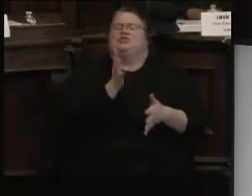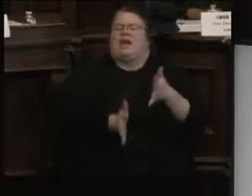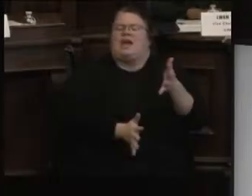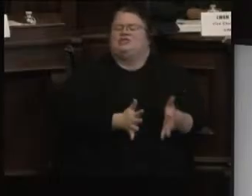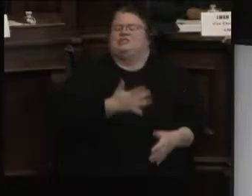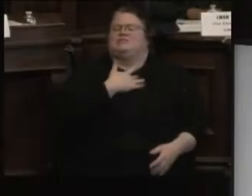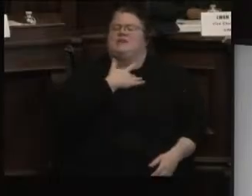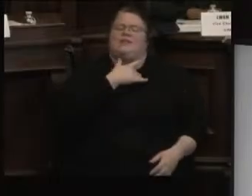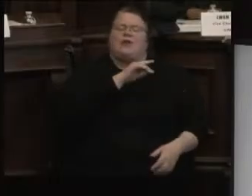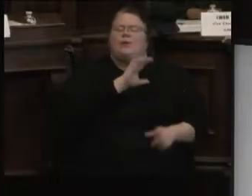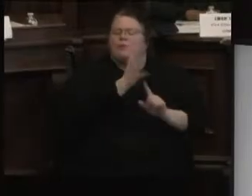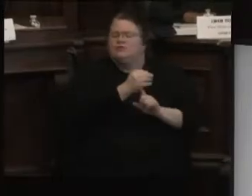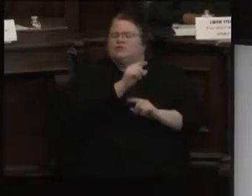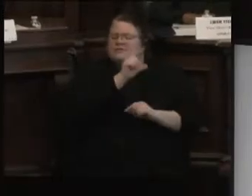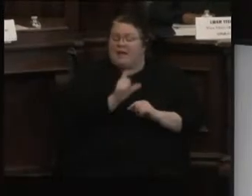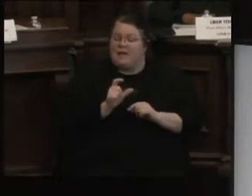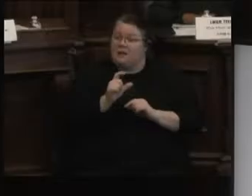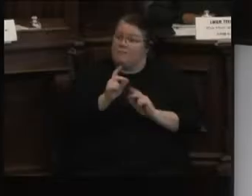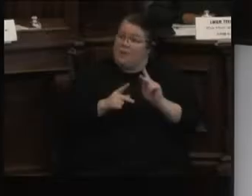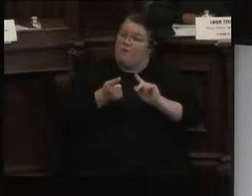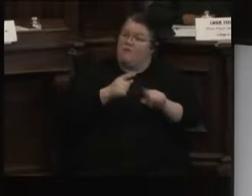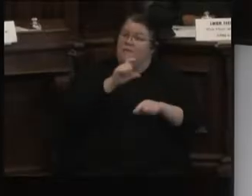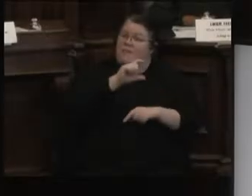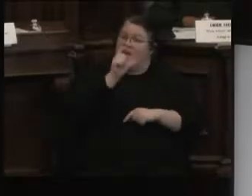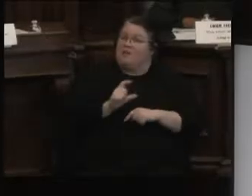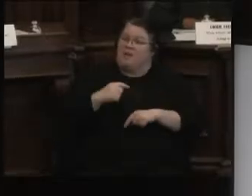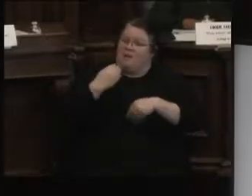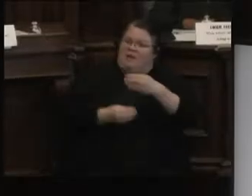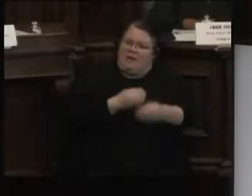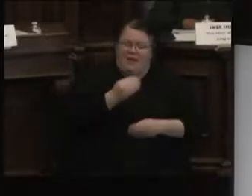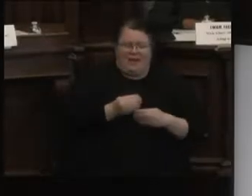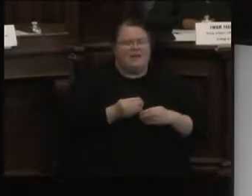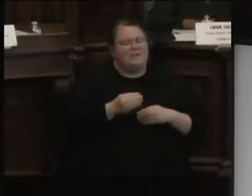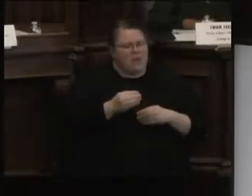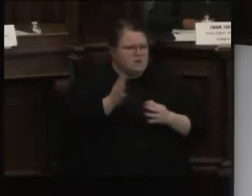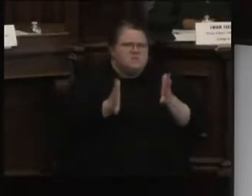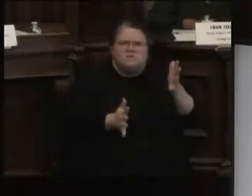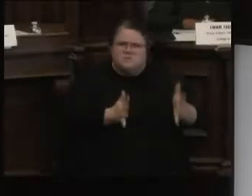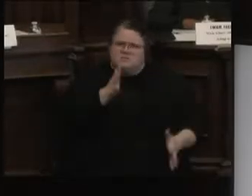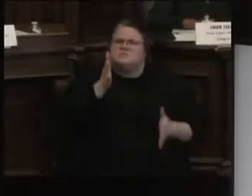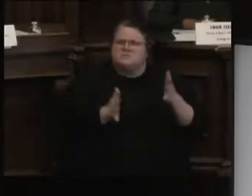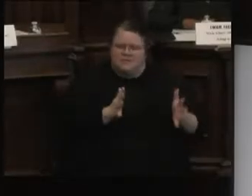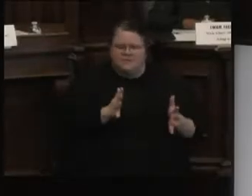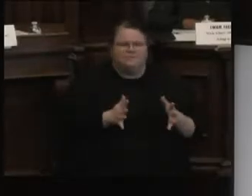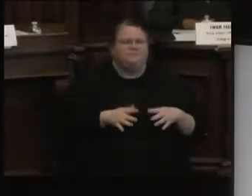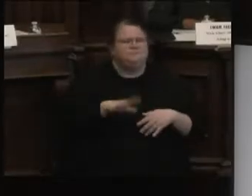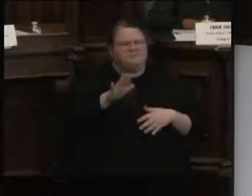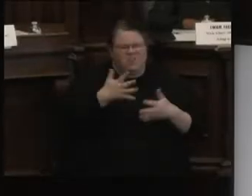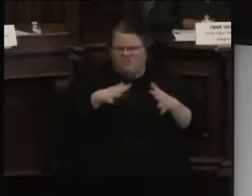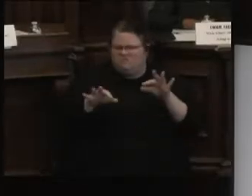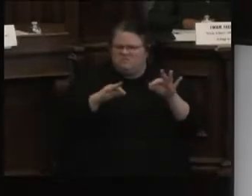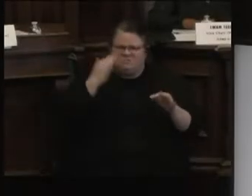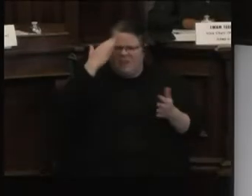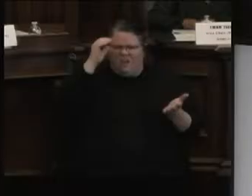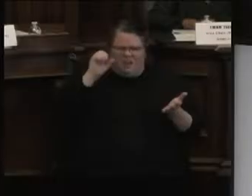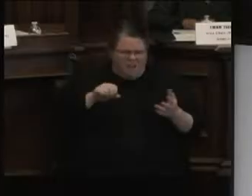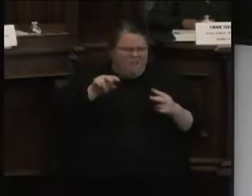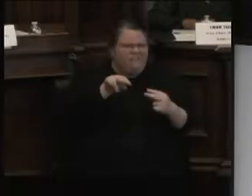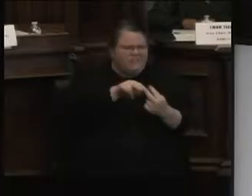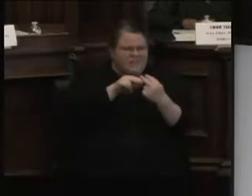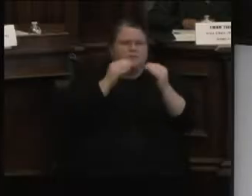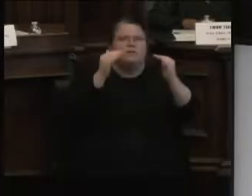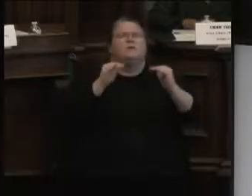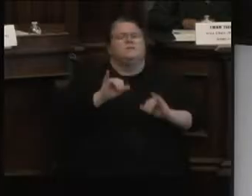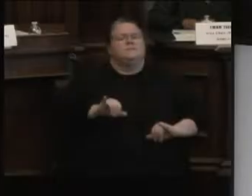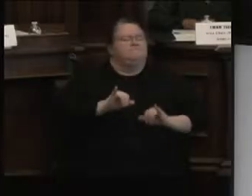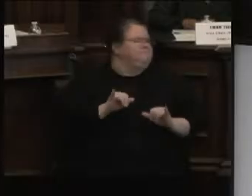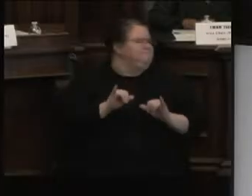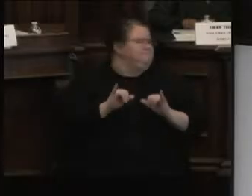no, that's so. But gestures are